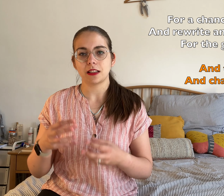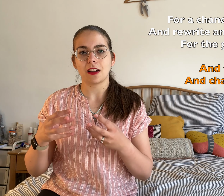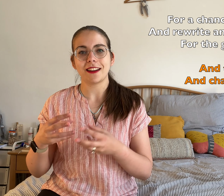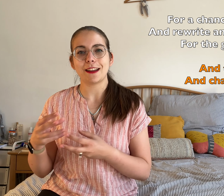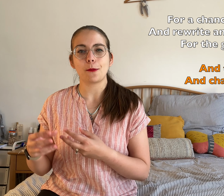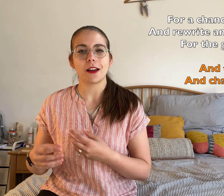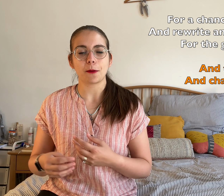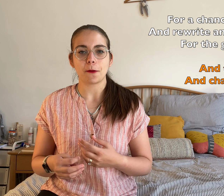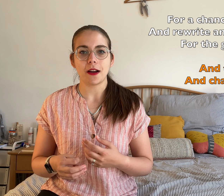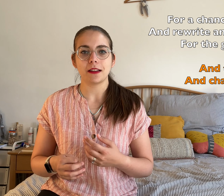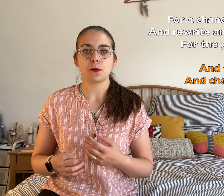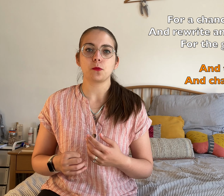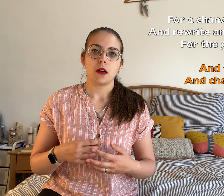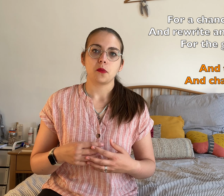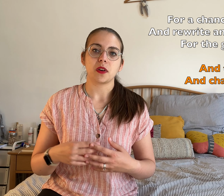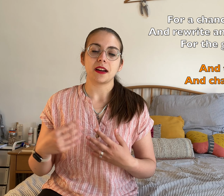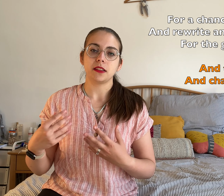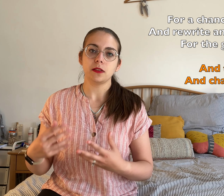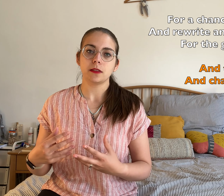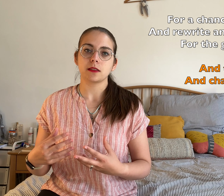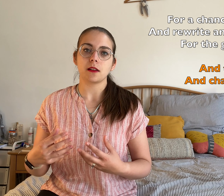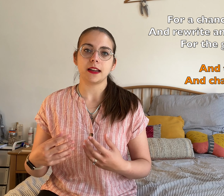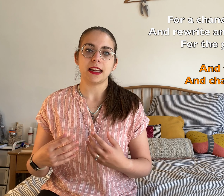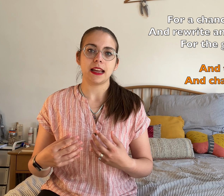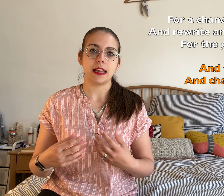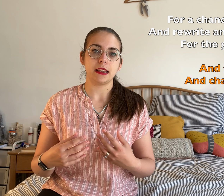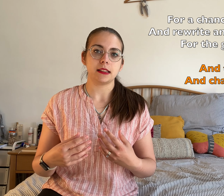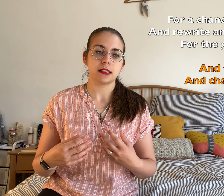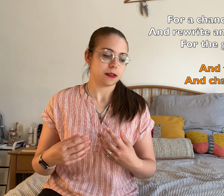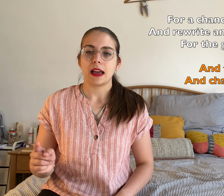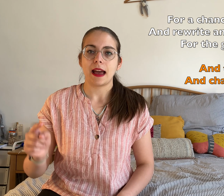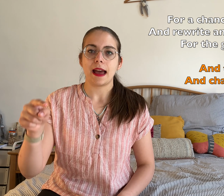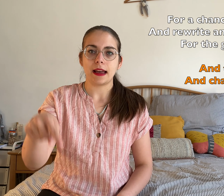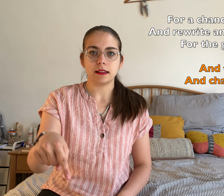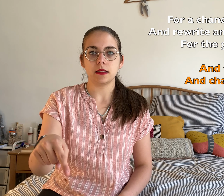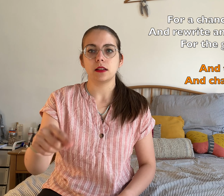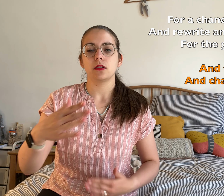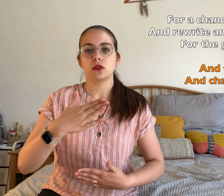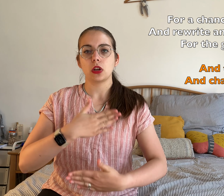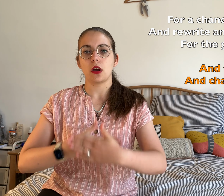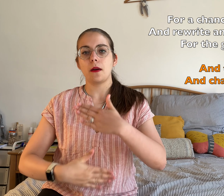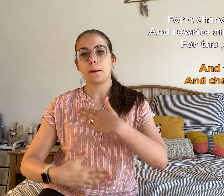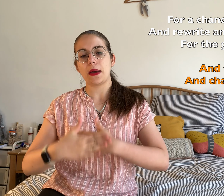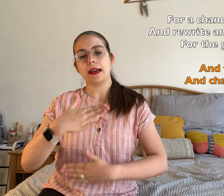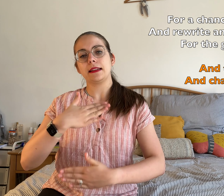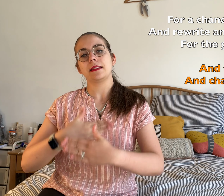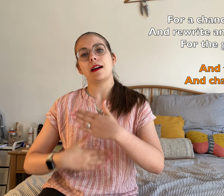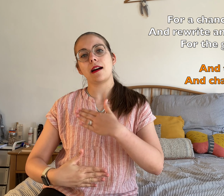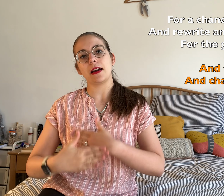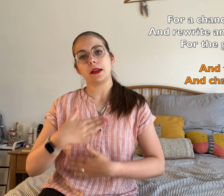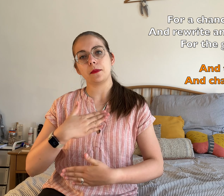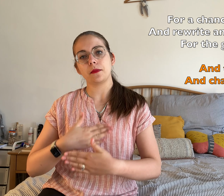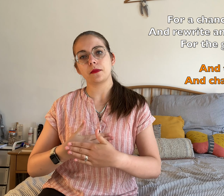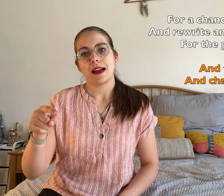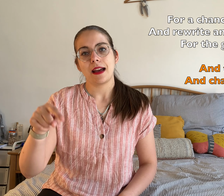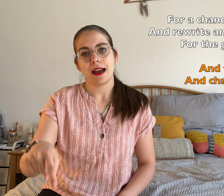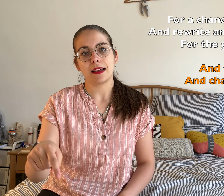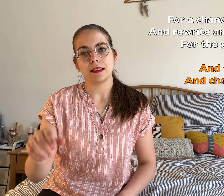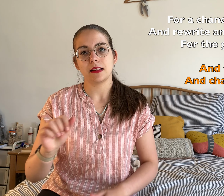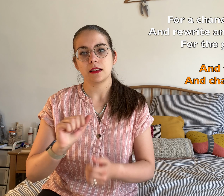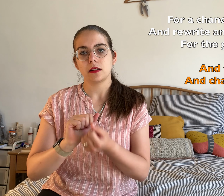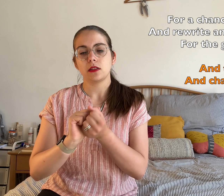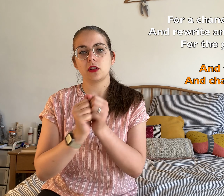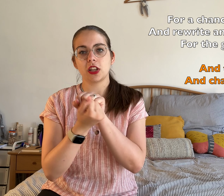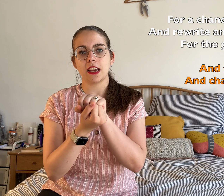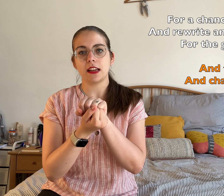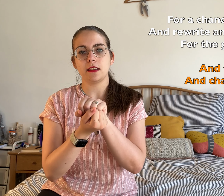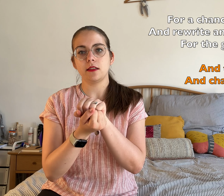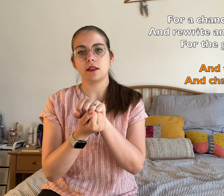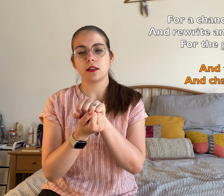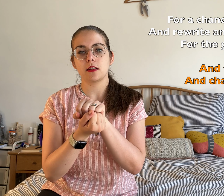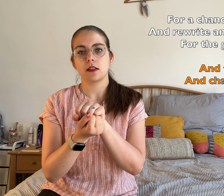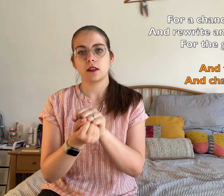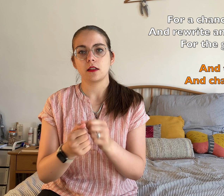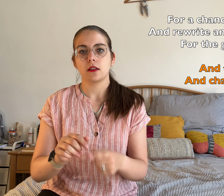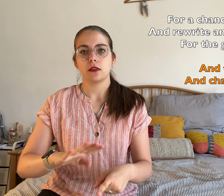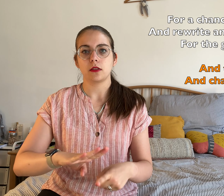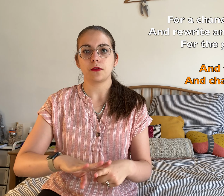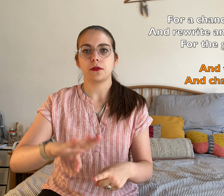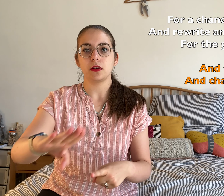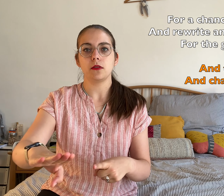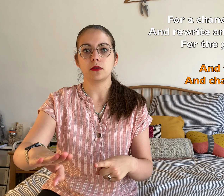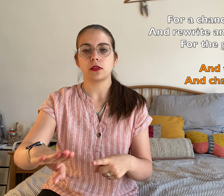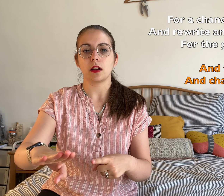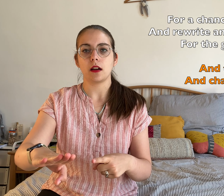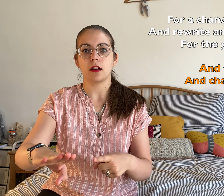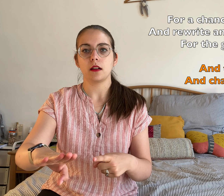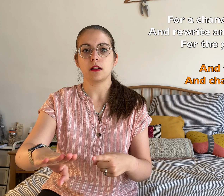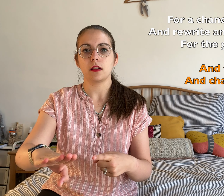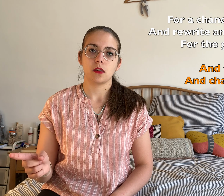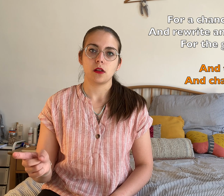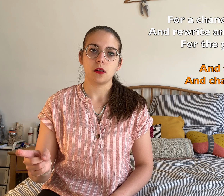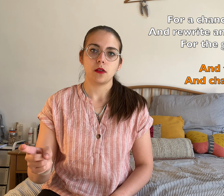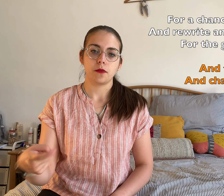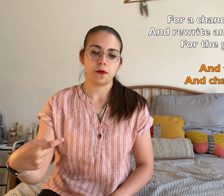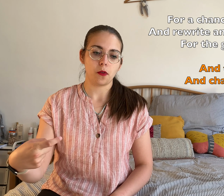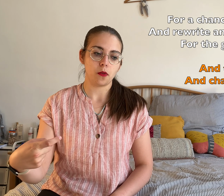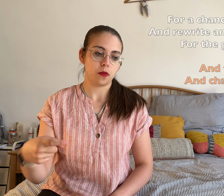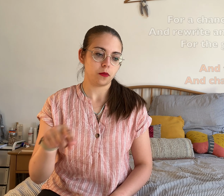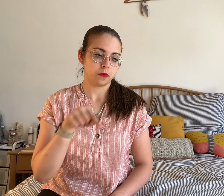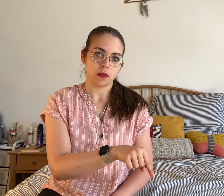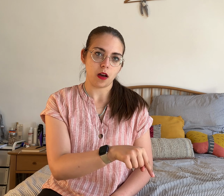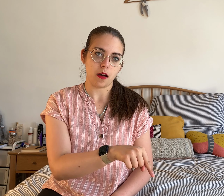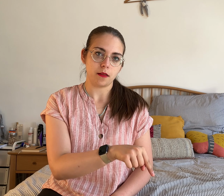signing word by word what I do sign is "and turn back time and change the future for her".